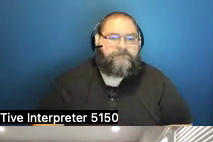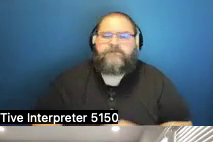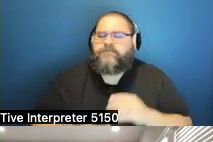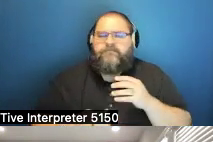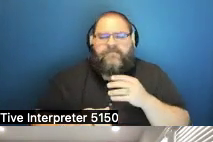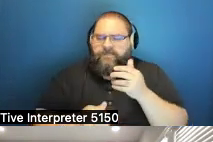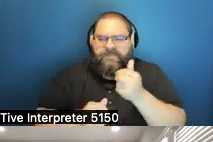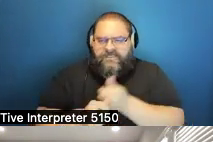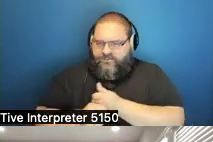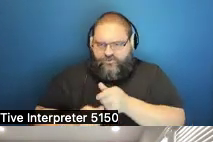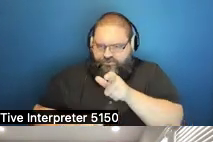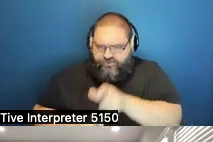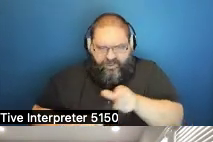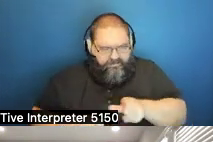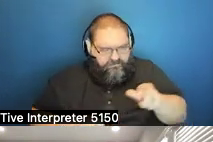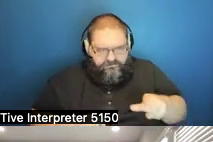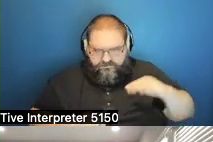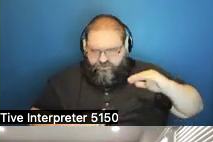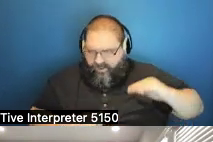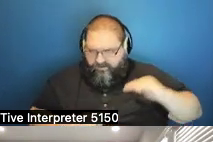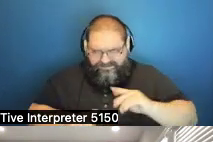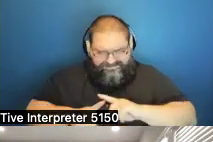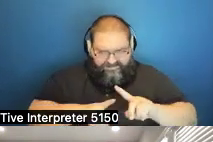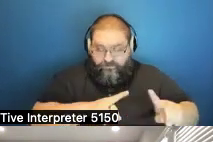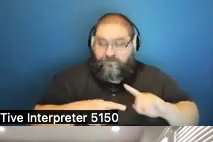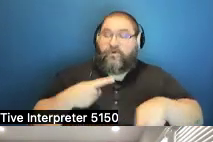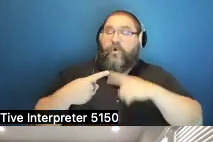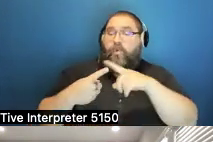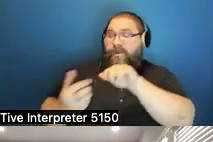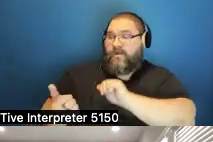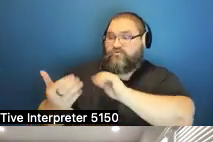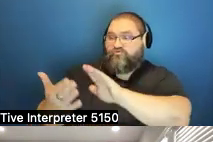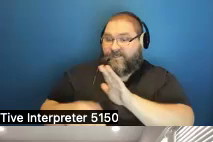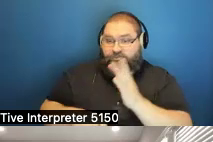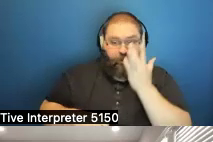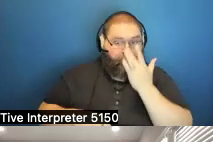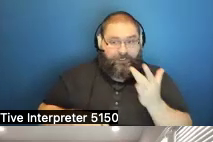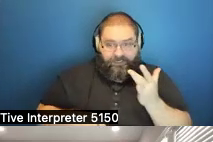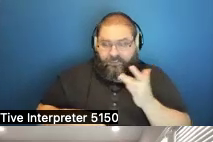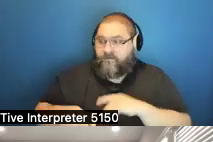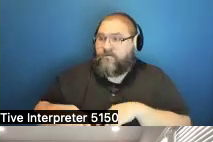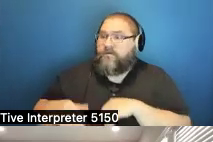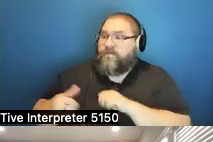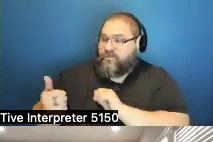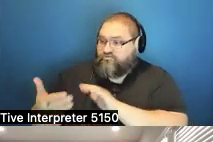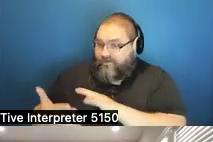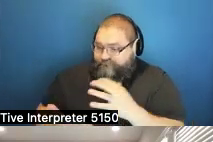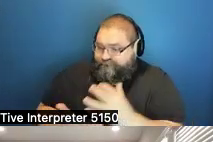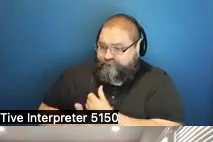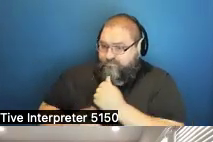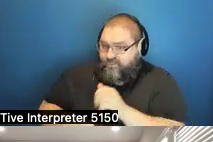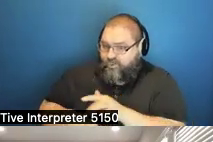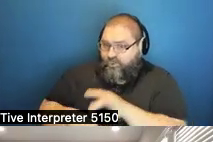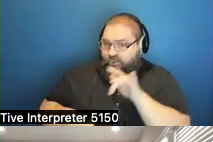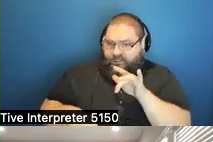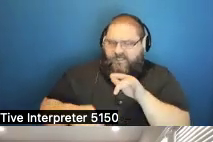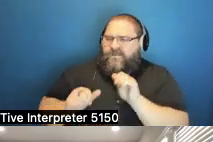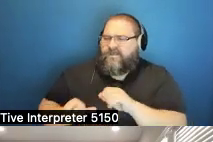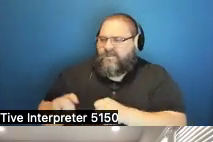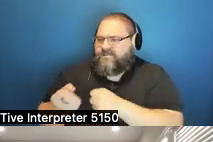19:45:27 But when you address it early, habit elimination can support healthy oral development.